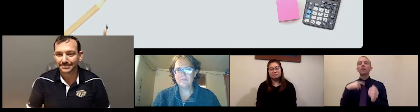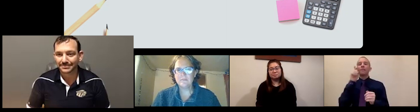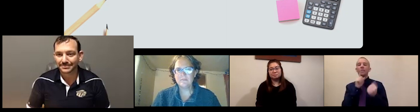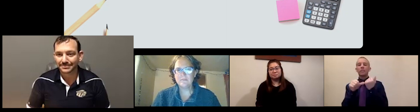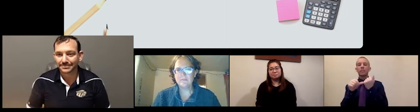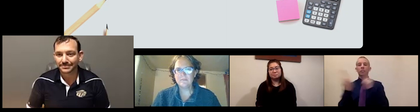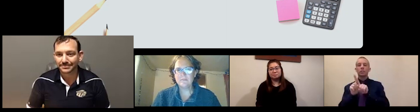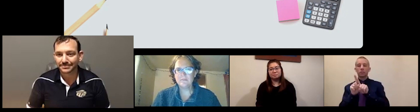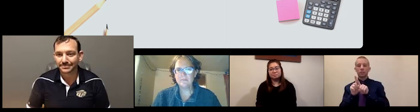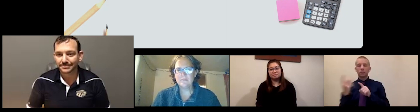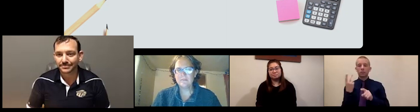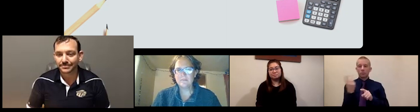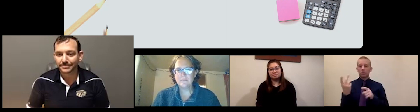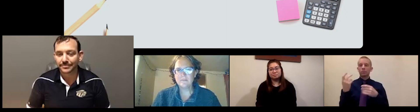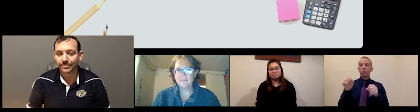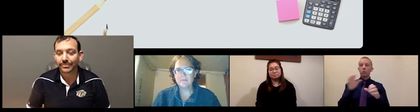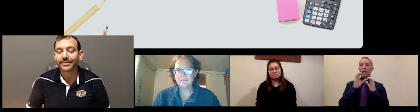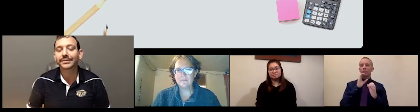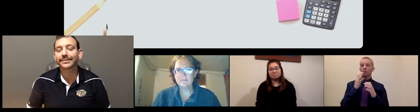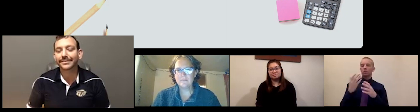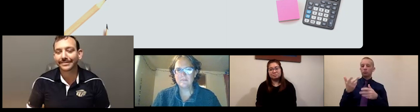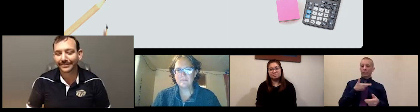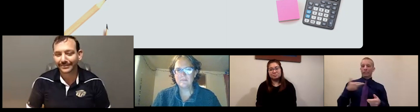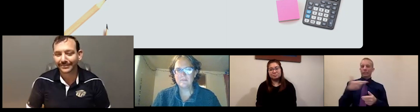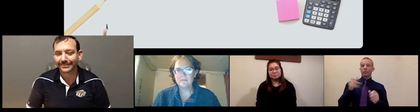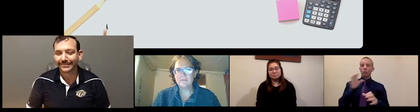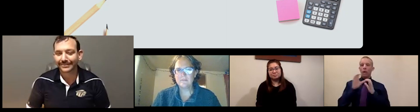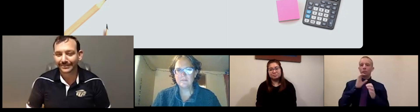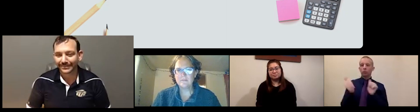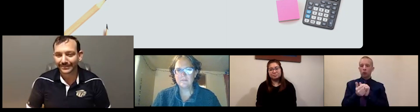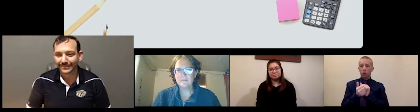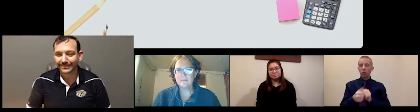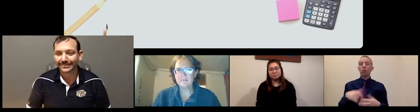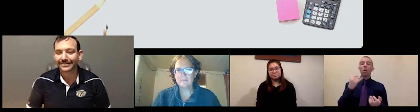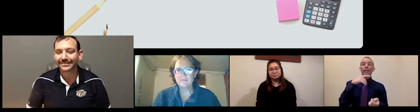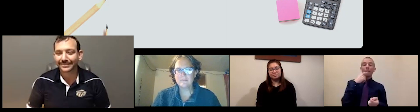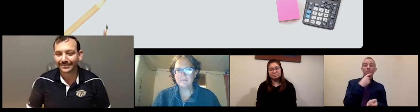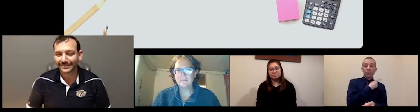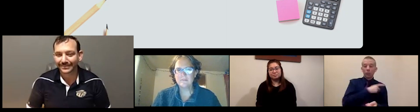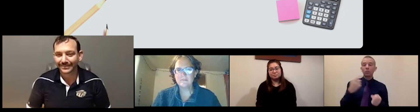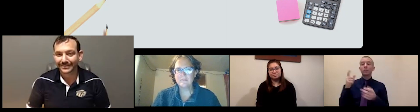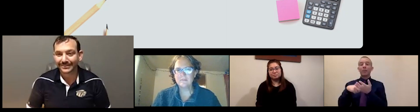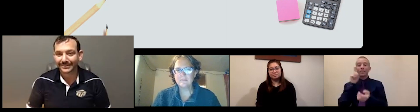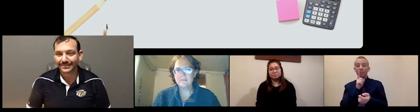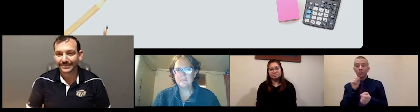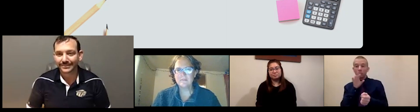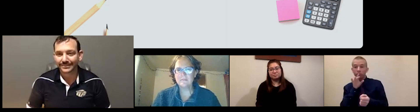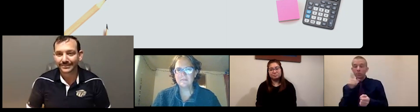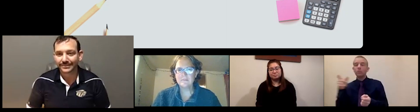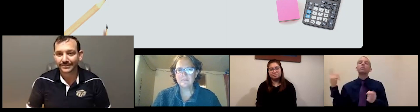deaf assistant so that the three of us can communicate together. If the patient is hearing, sometimes if a deaf assistant can speak,